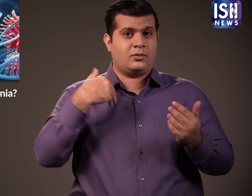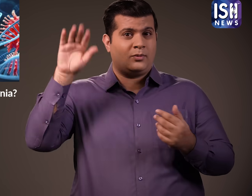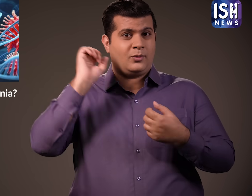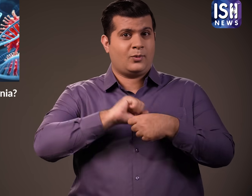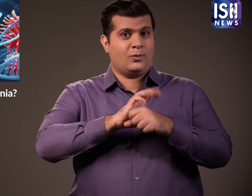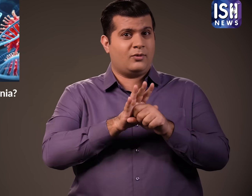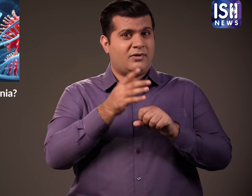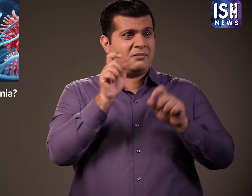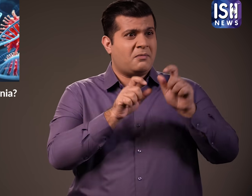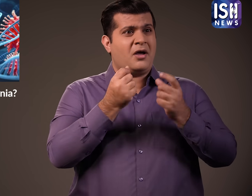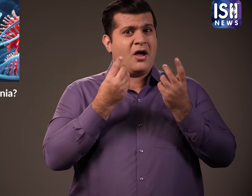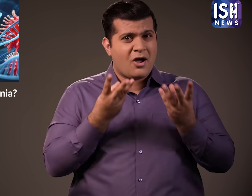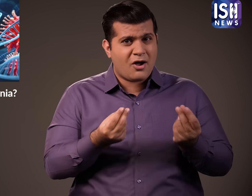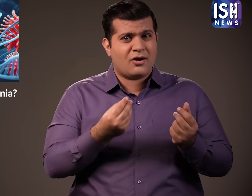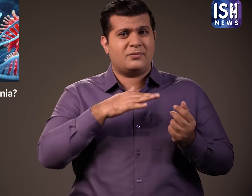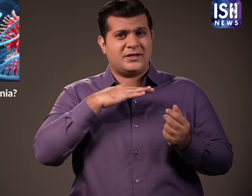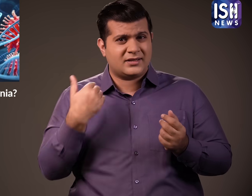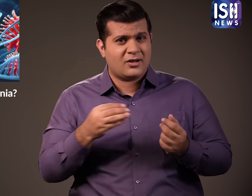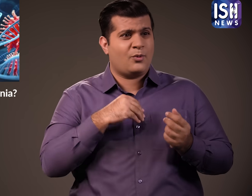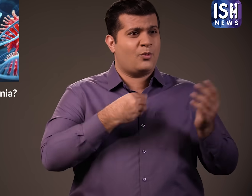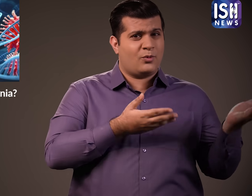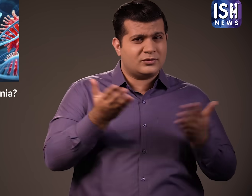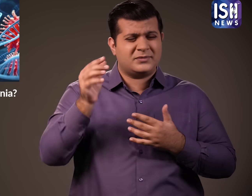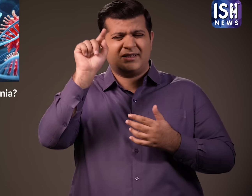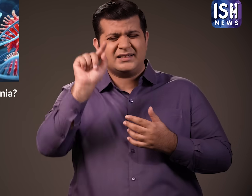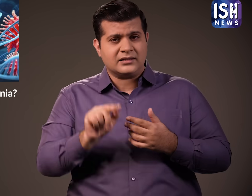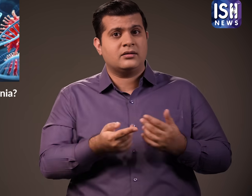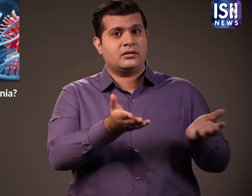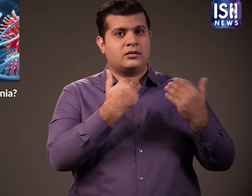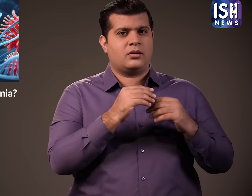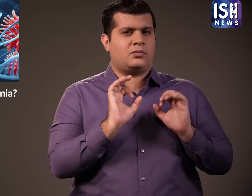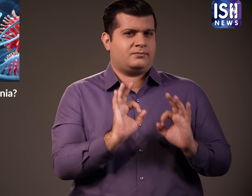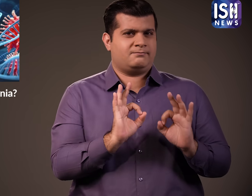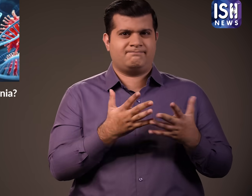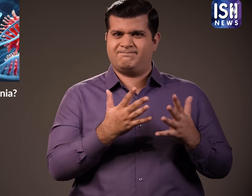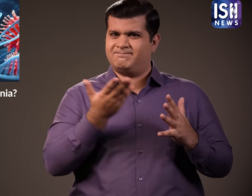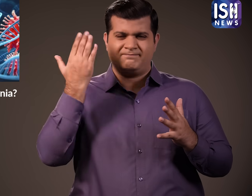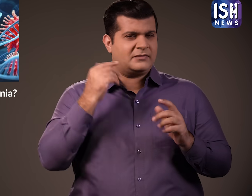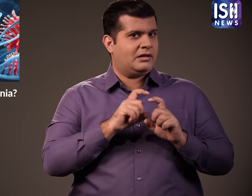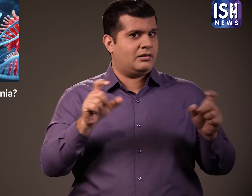because during the COVID-19 pandemic, Chinese authorities lacked transparency and collaboration with them.